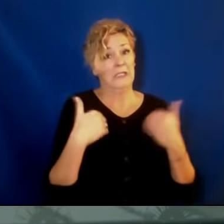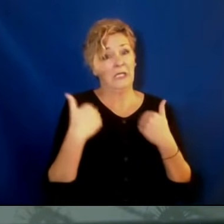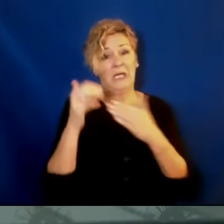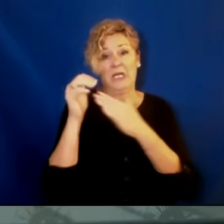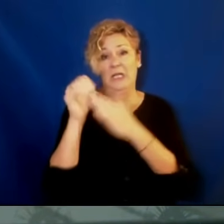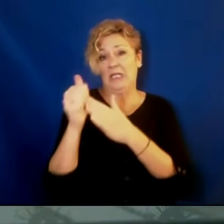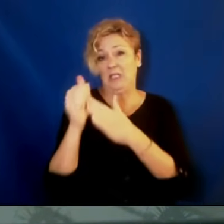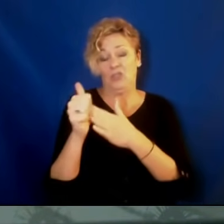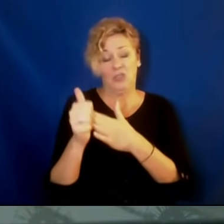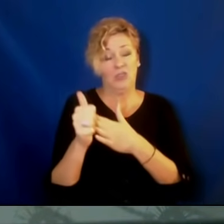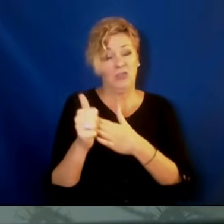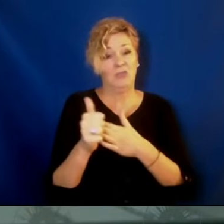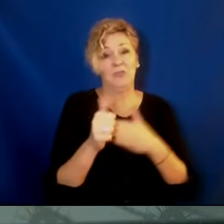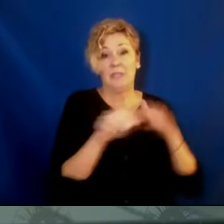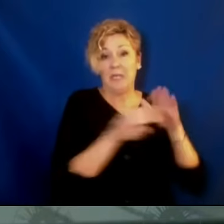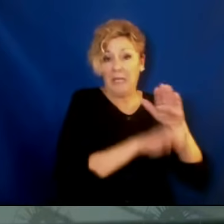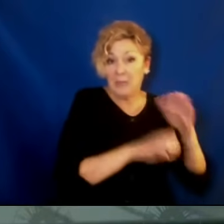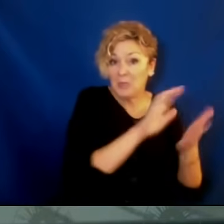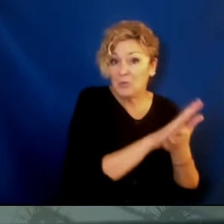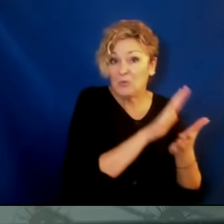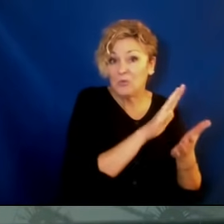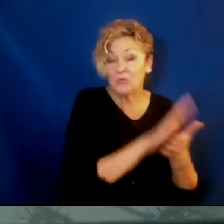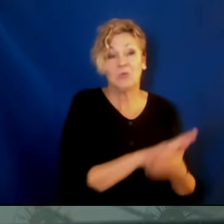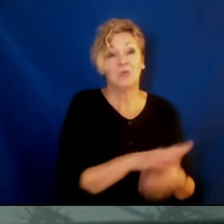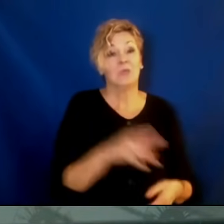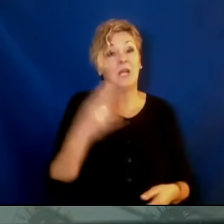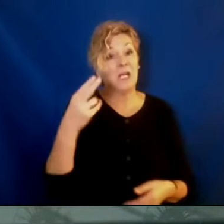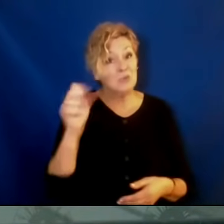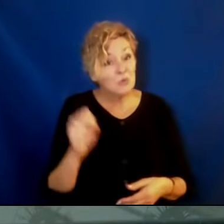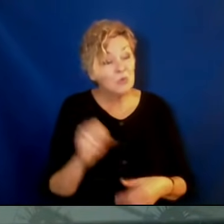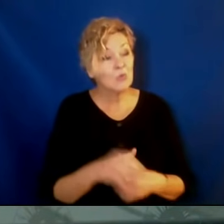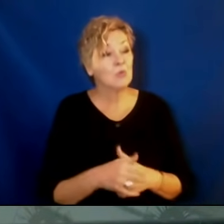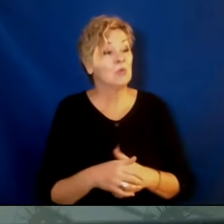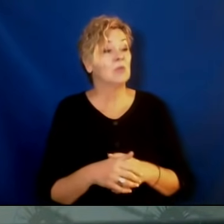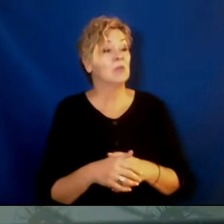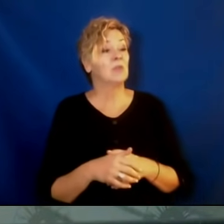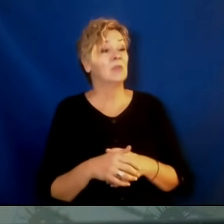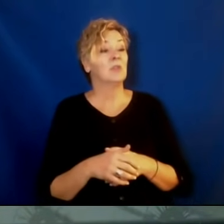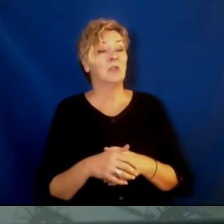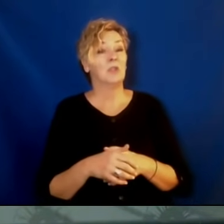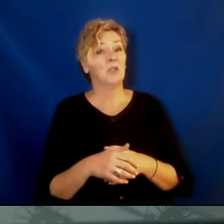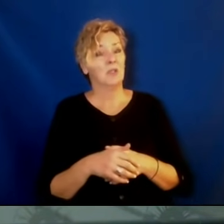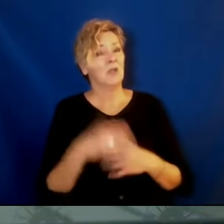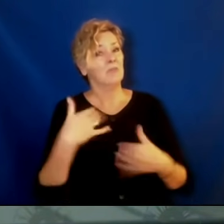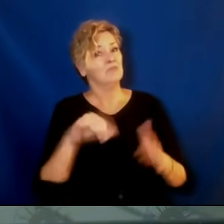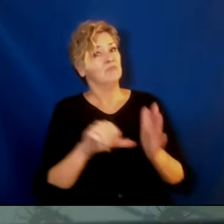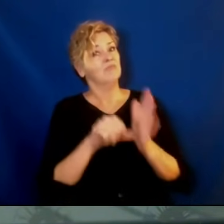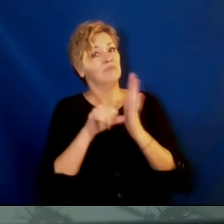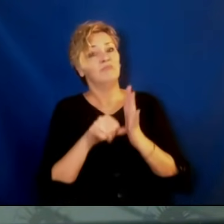I do want to say though that many of our leaders in this effort have been young people in